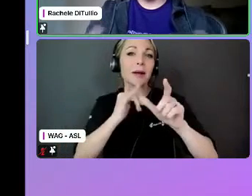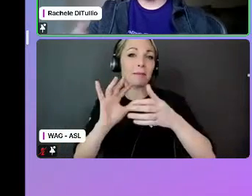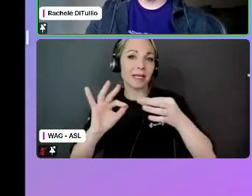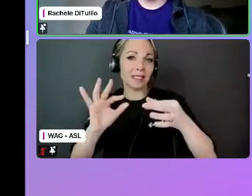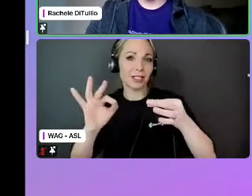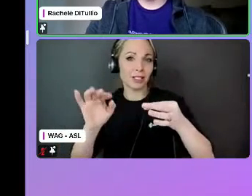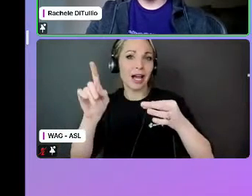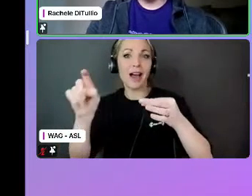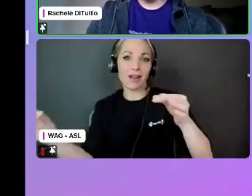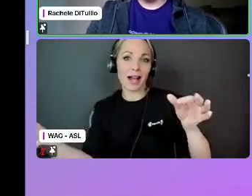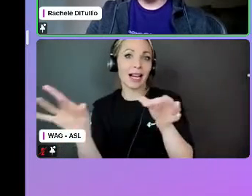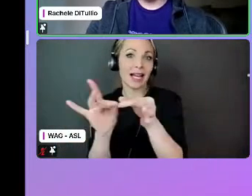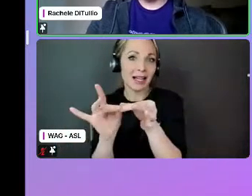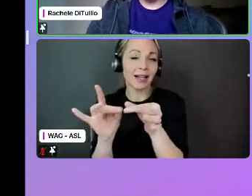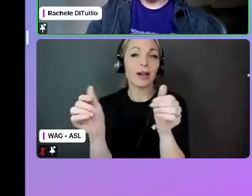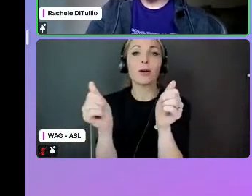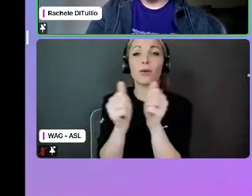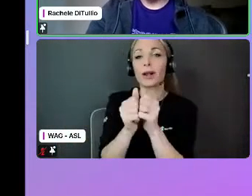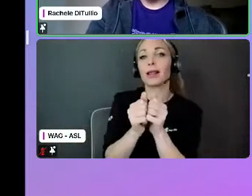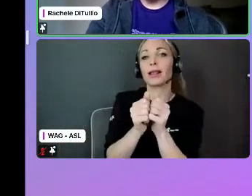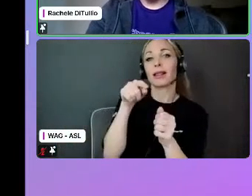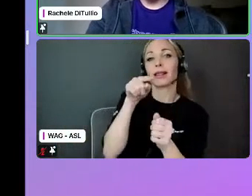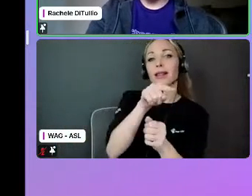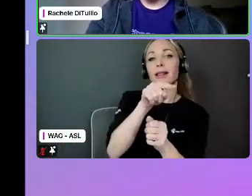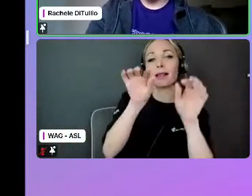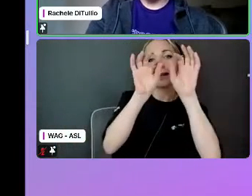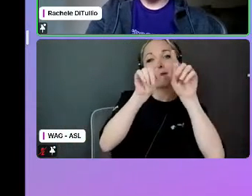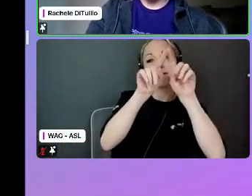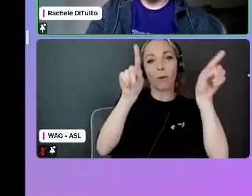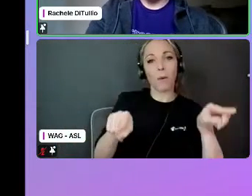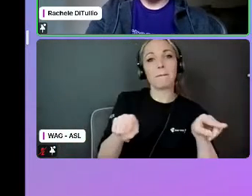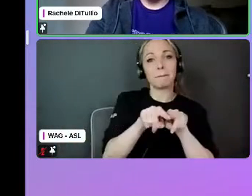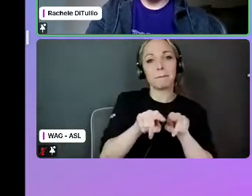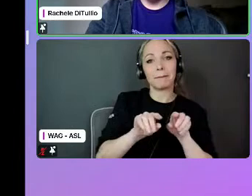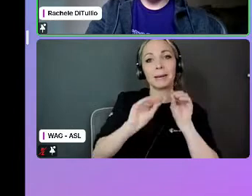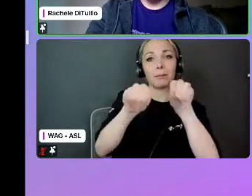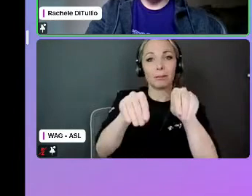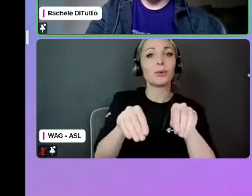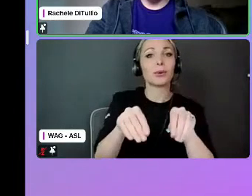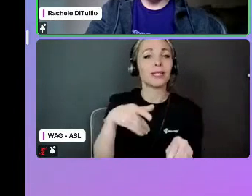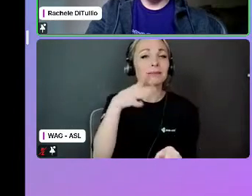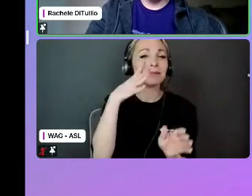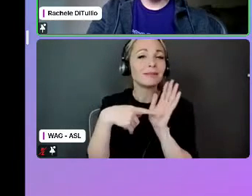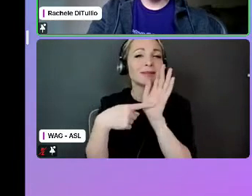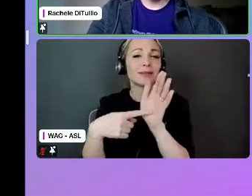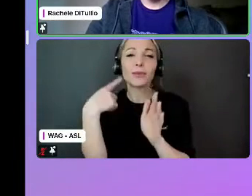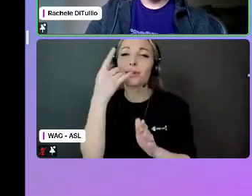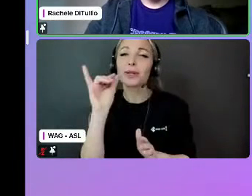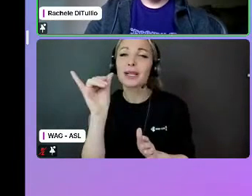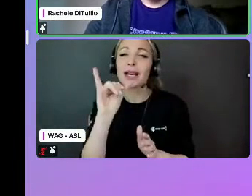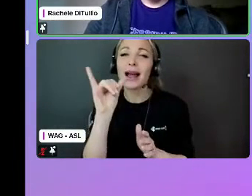error message, and we want to programmatically link that visible error message, just like we did with the help